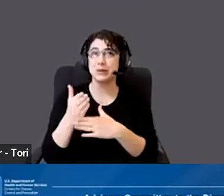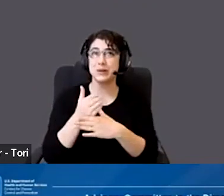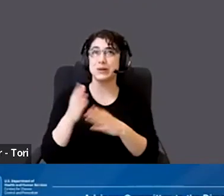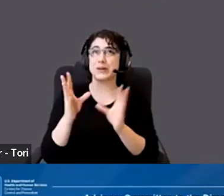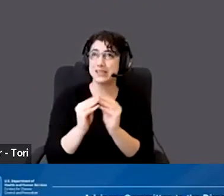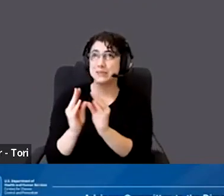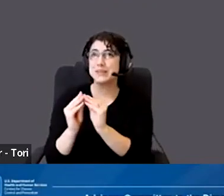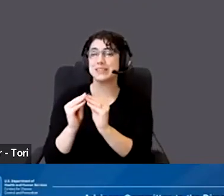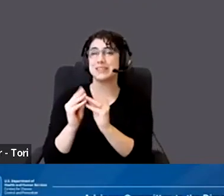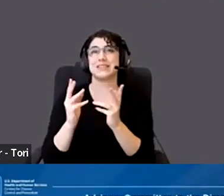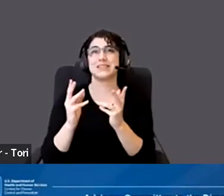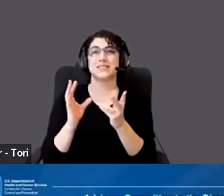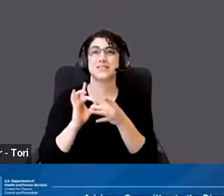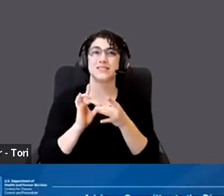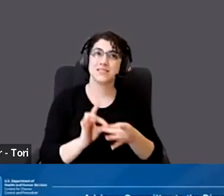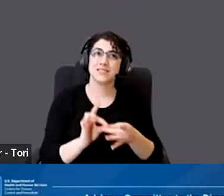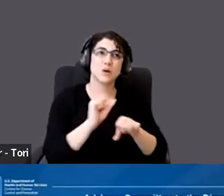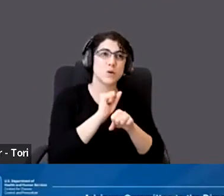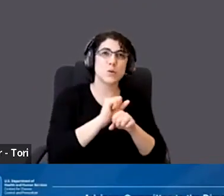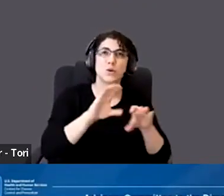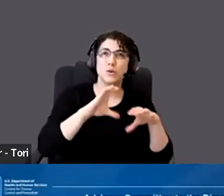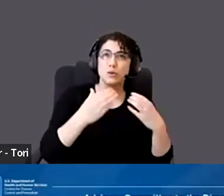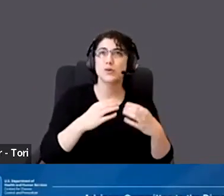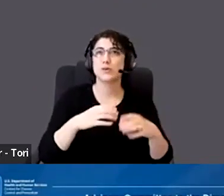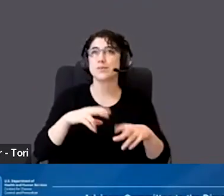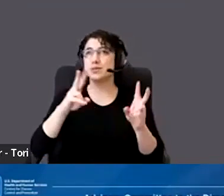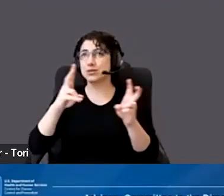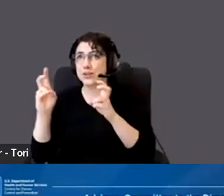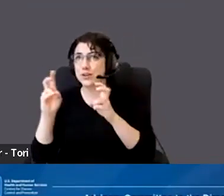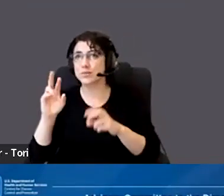of the workgroups, the terms of reference, and other matters.